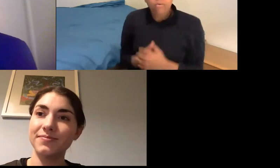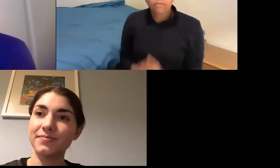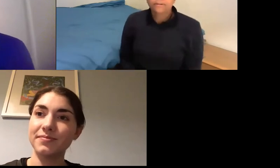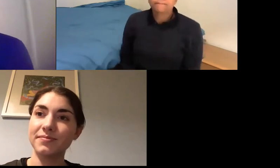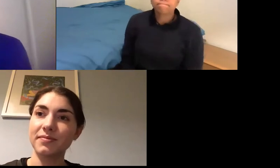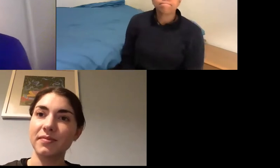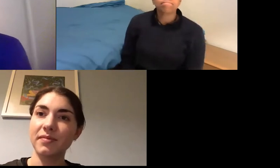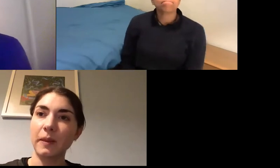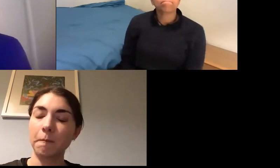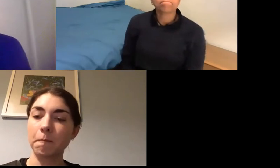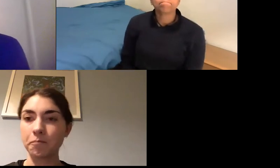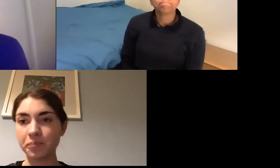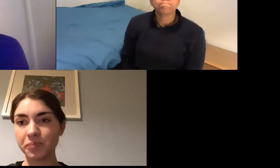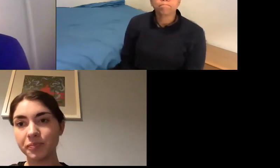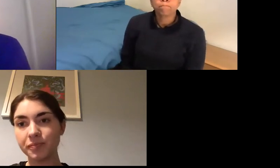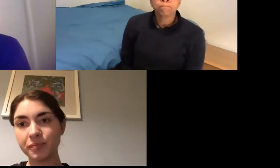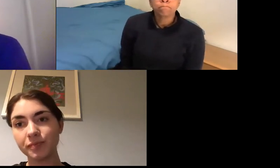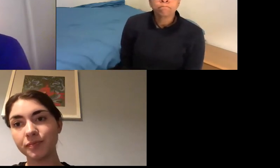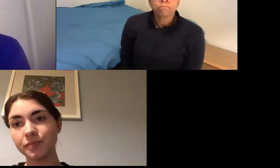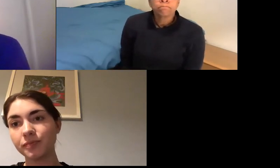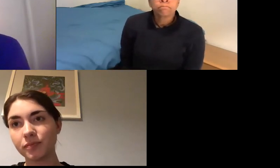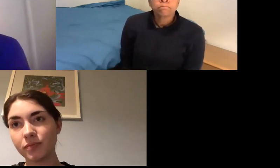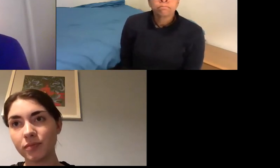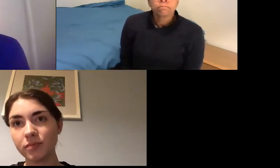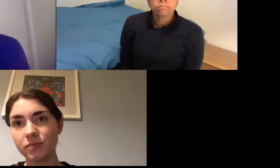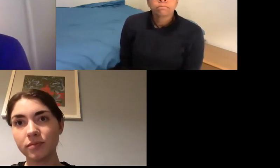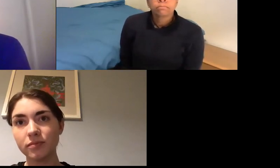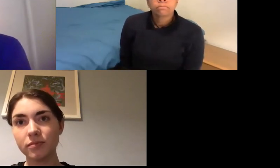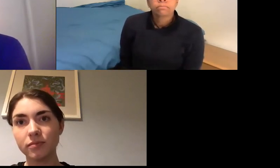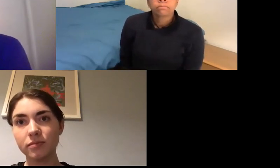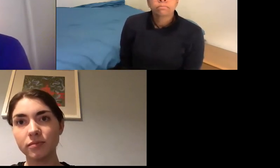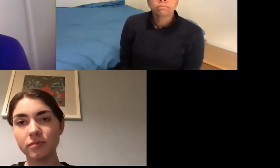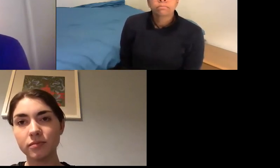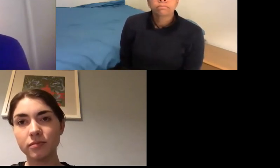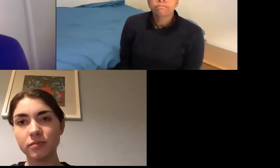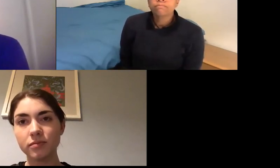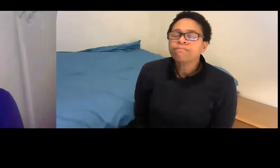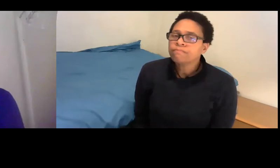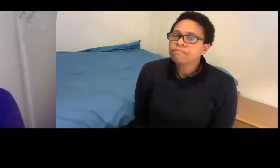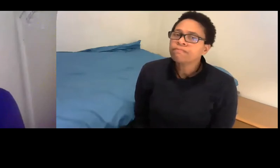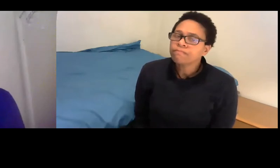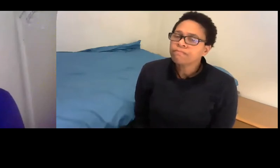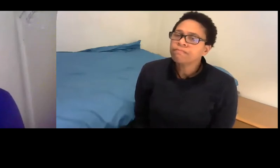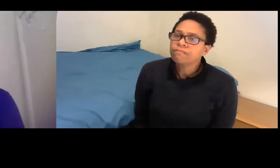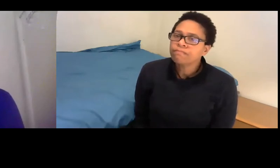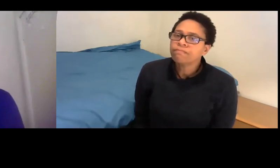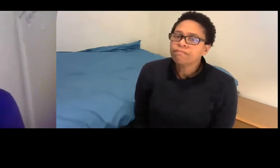Dr Shah: Yeah, I think I definitely one of the things that